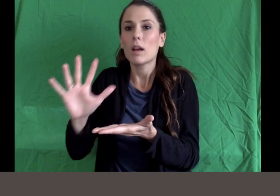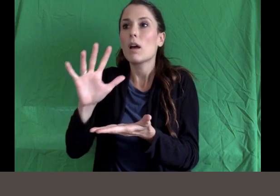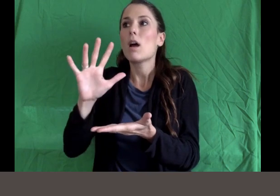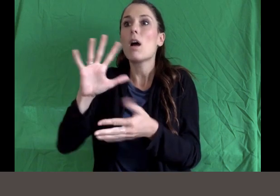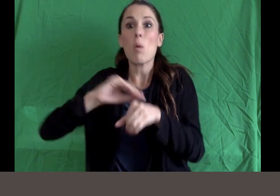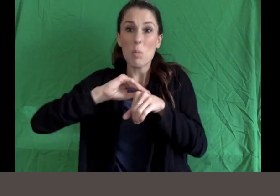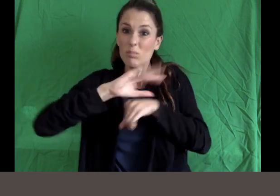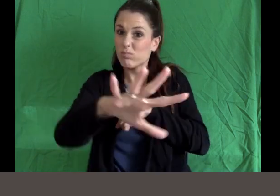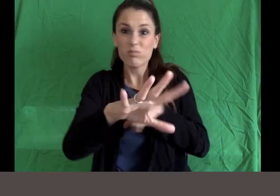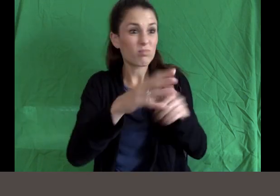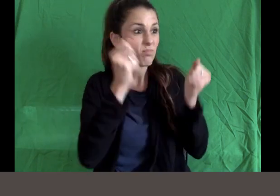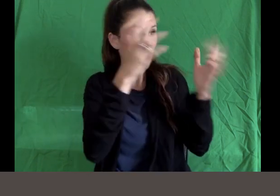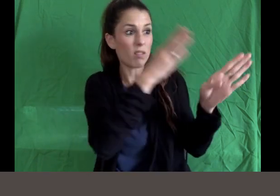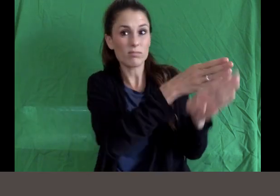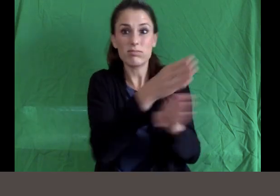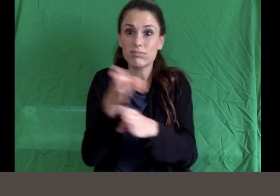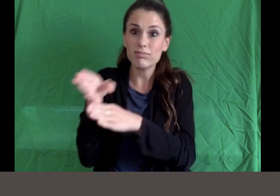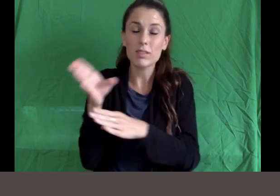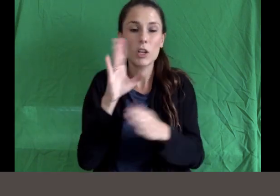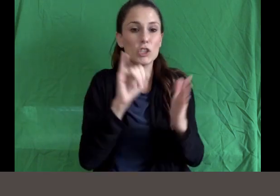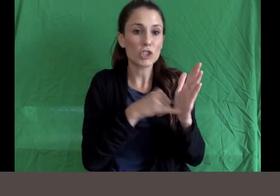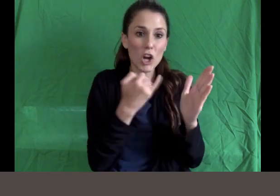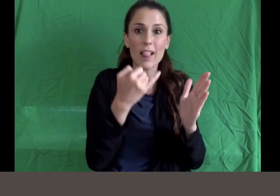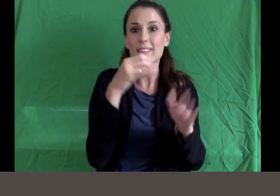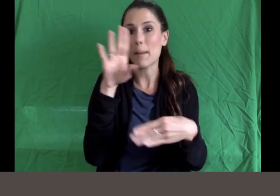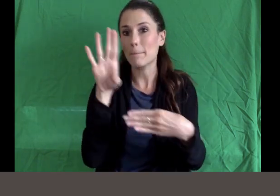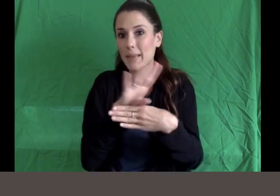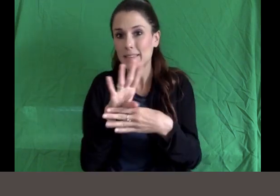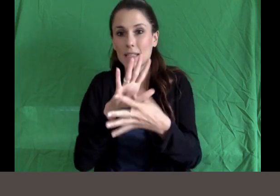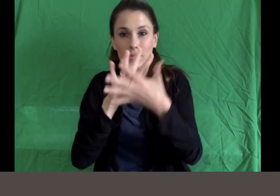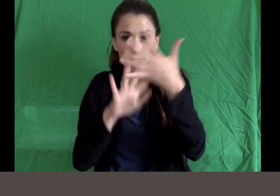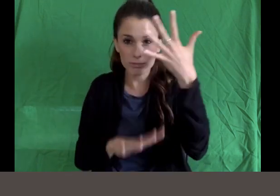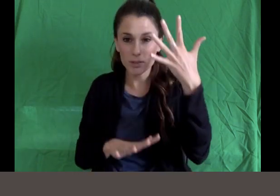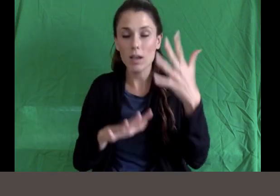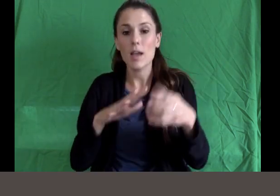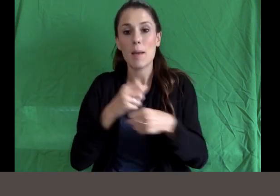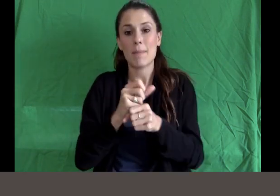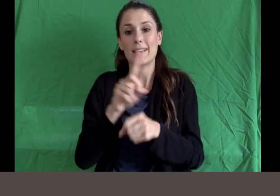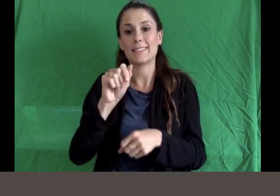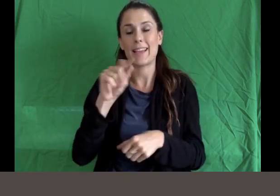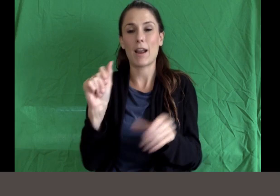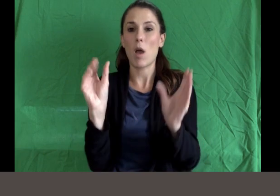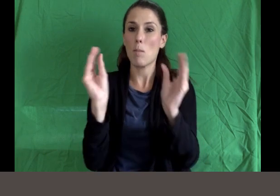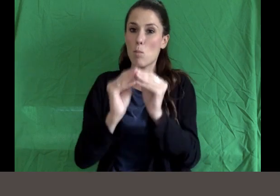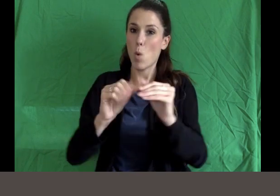journalism to business, making data more accessible, meaningful and of course beautiful.